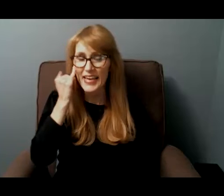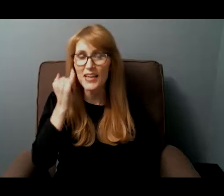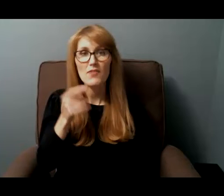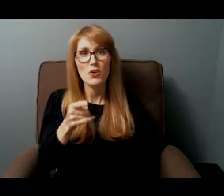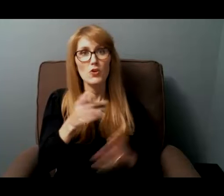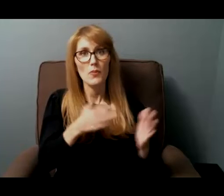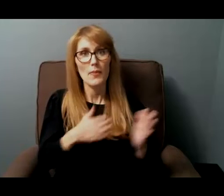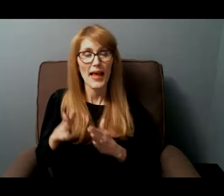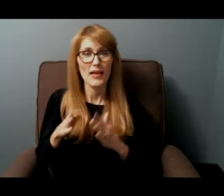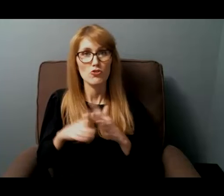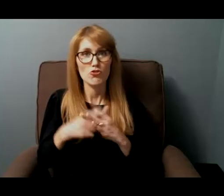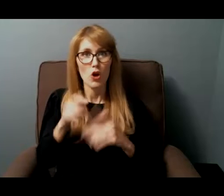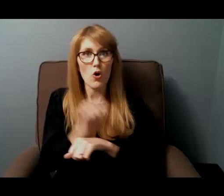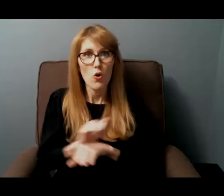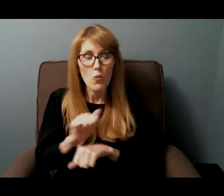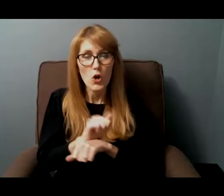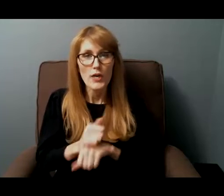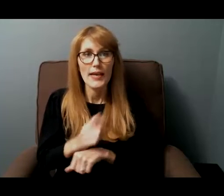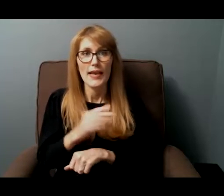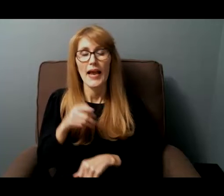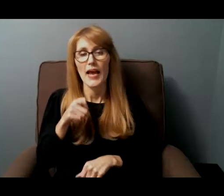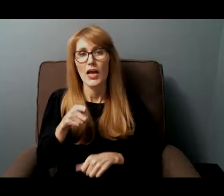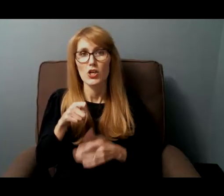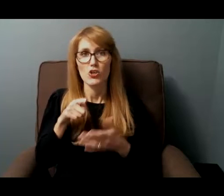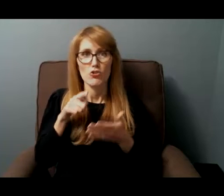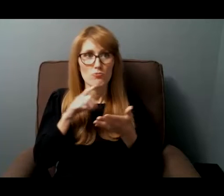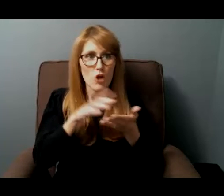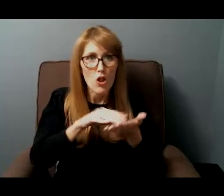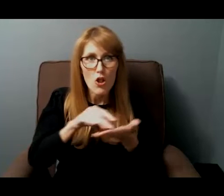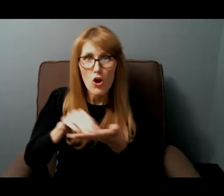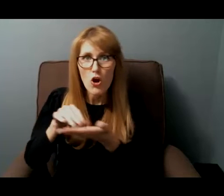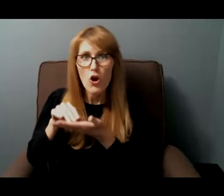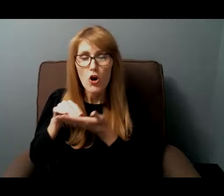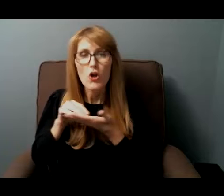and you are gathering all this knowledge to make sure you understand what's going to happen to your